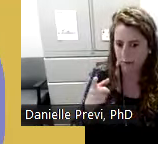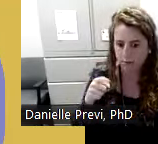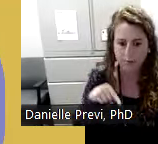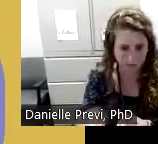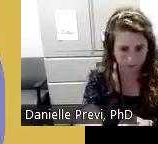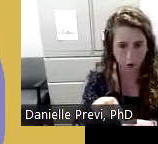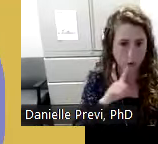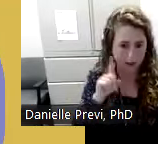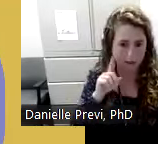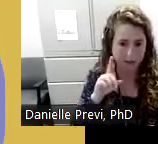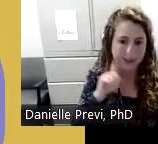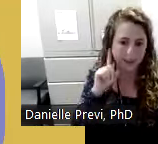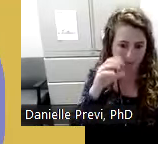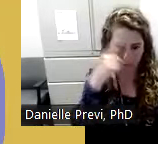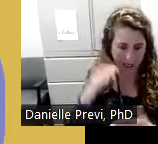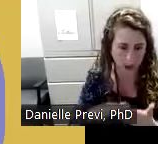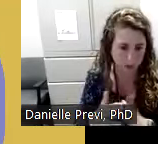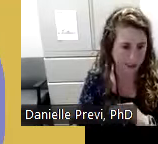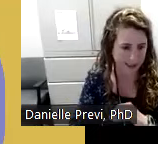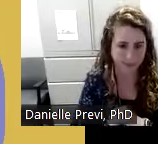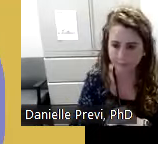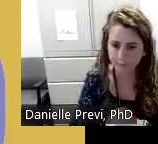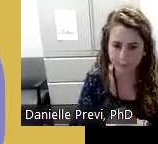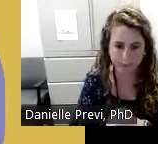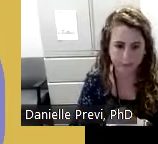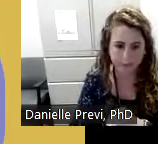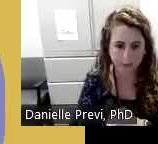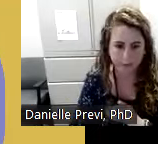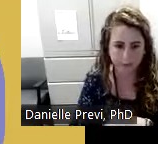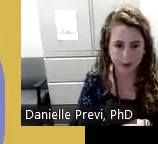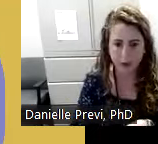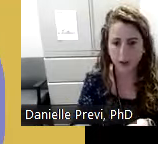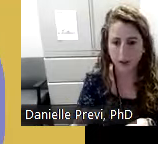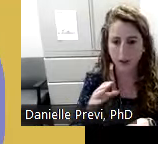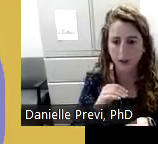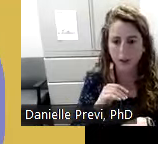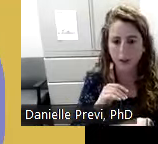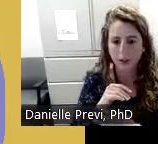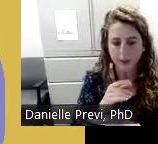There is Black American Sign Language or BASL used specifically within that community as well.